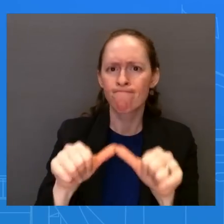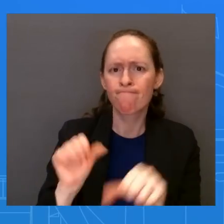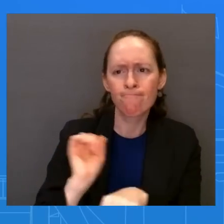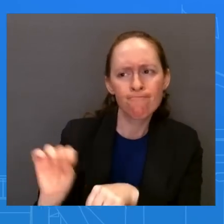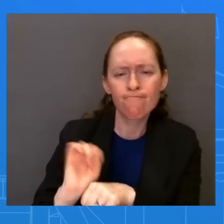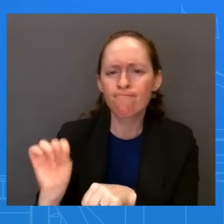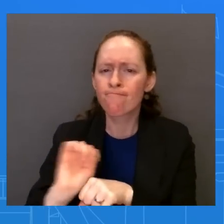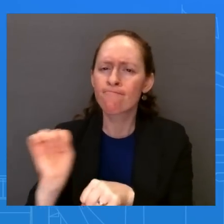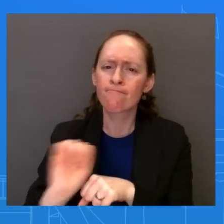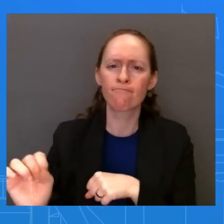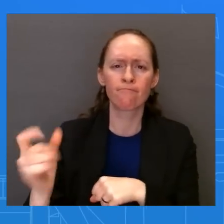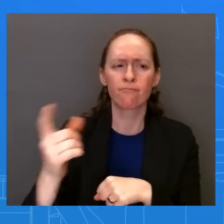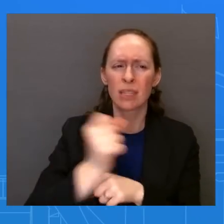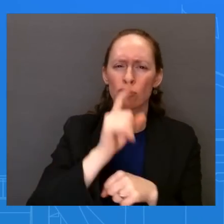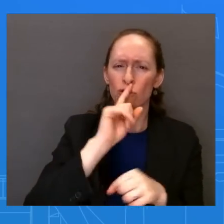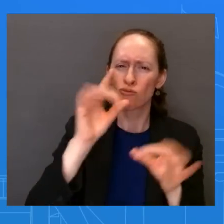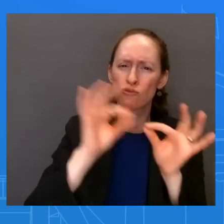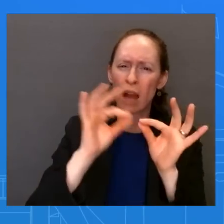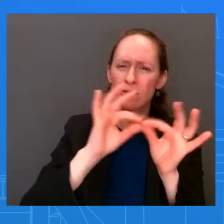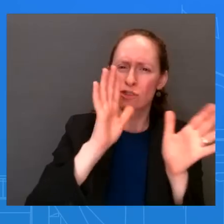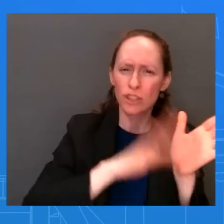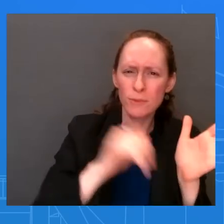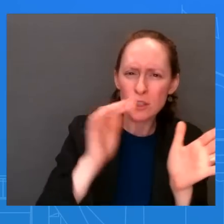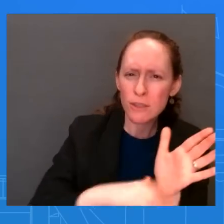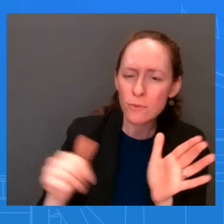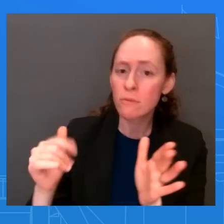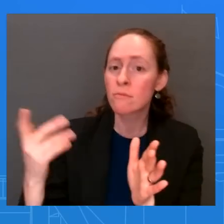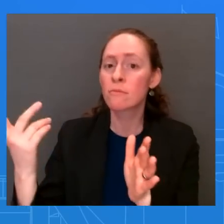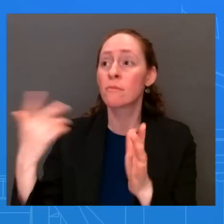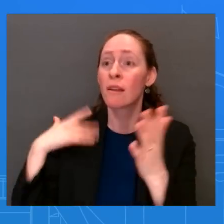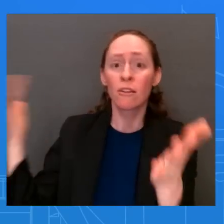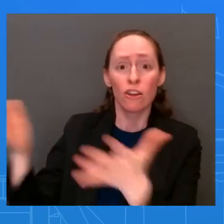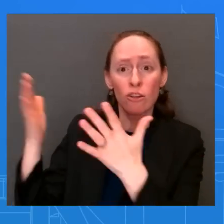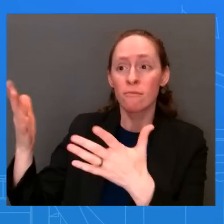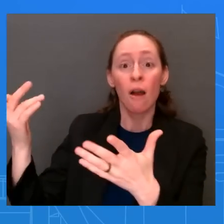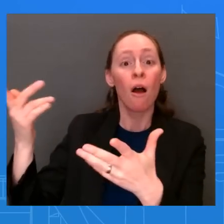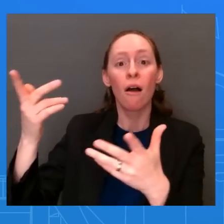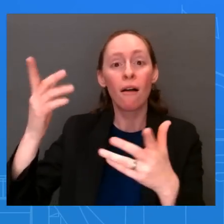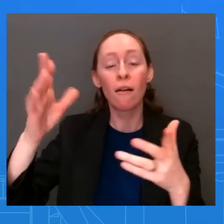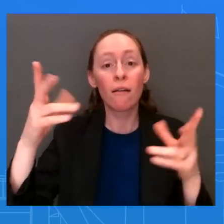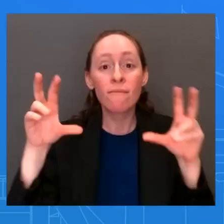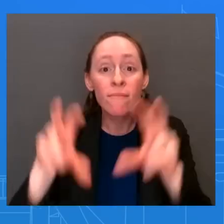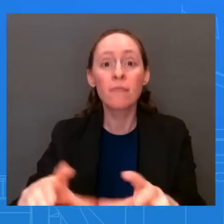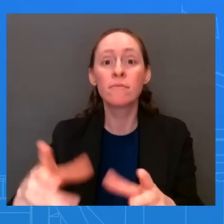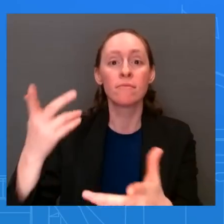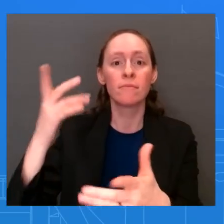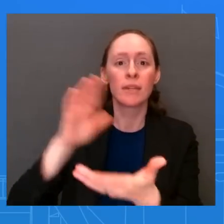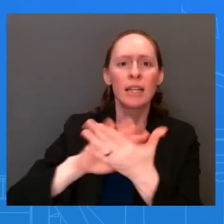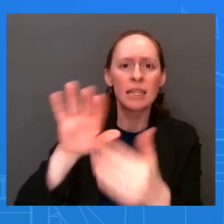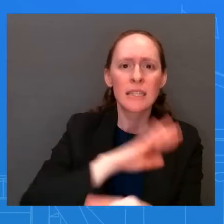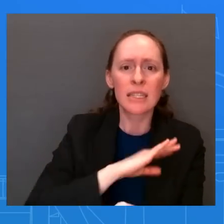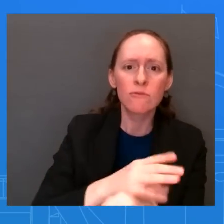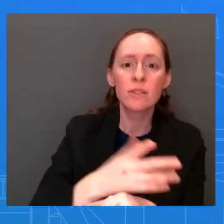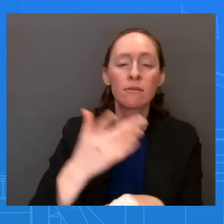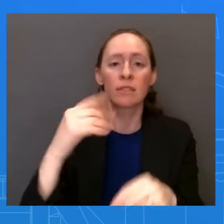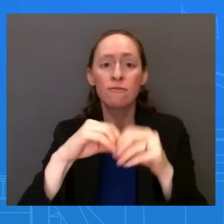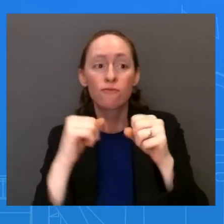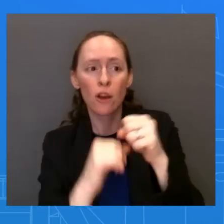manufacturing, and clean energy economy. And so, we, of course, monitor all global developments and we'll continue to stay in touch with our partners,